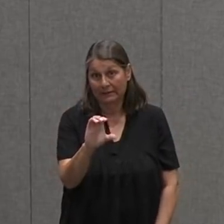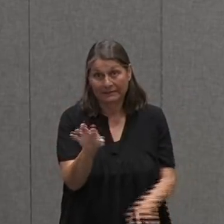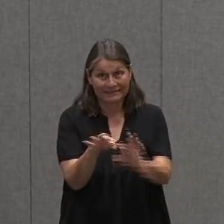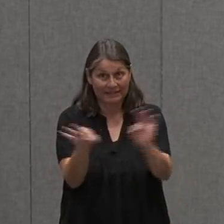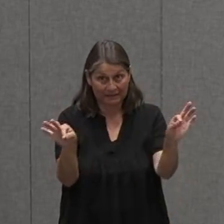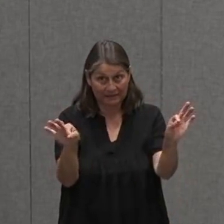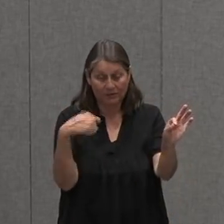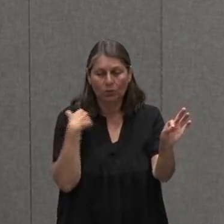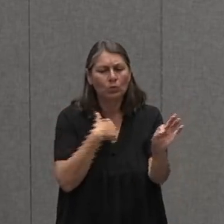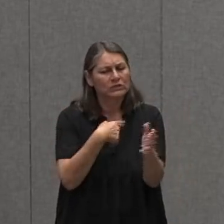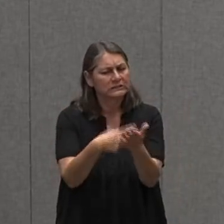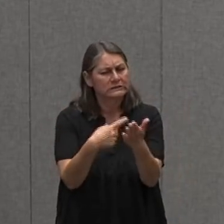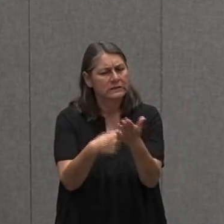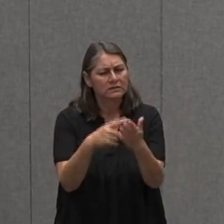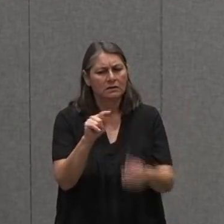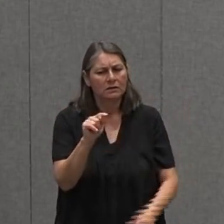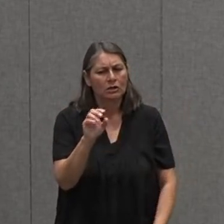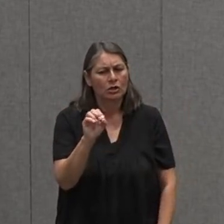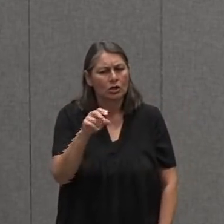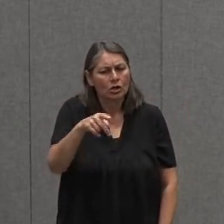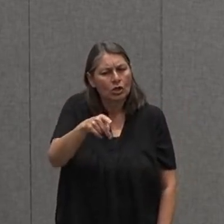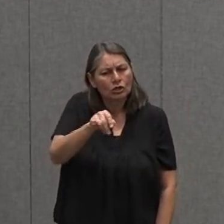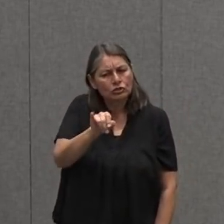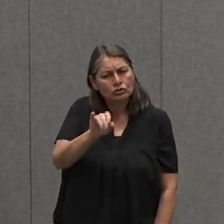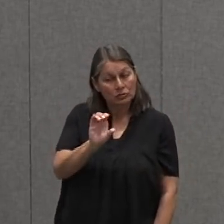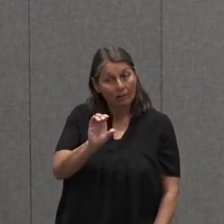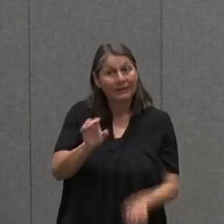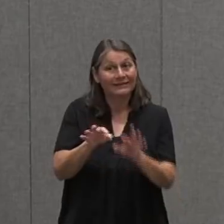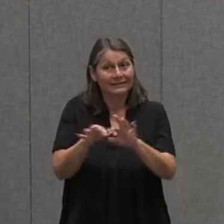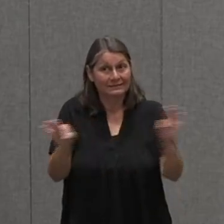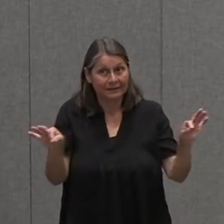and how a paragraph is laid out in our next session.